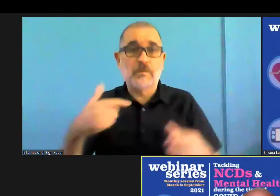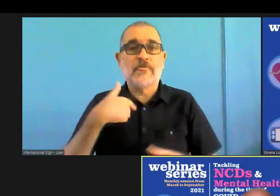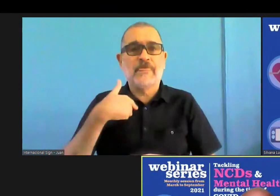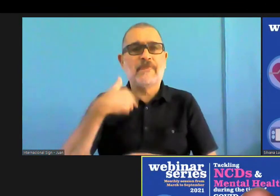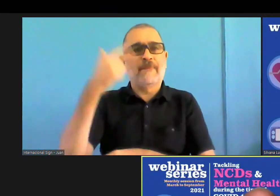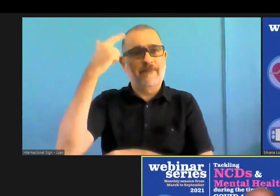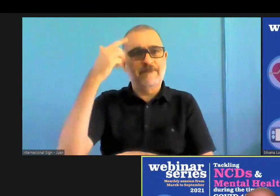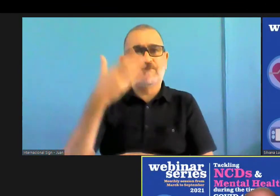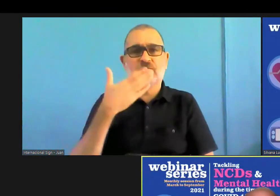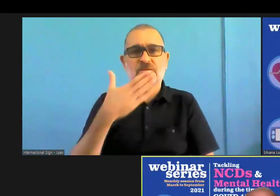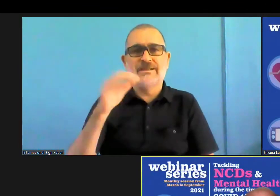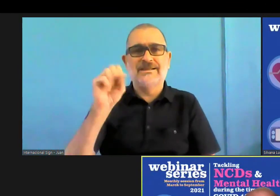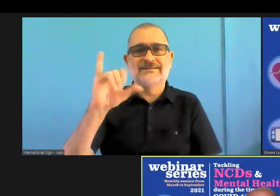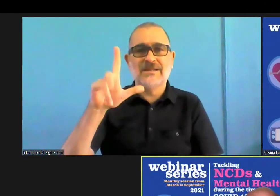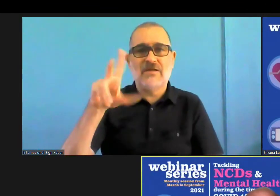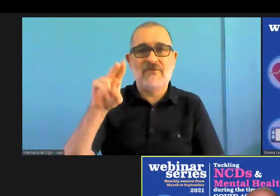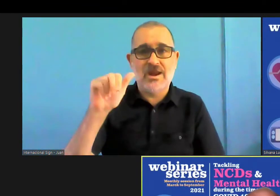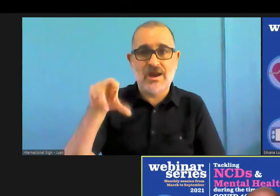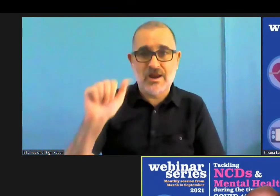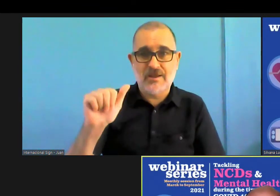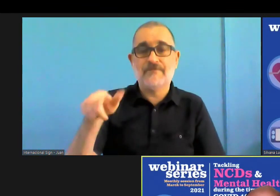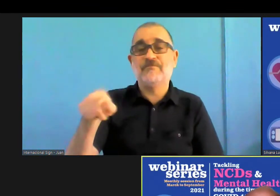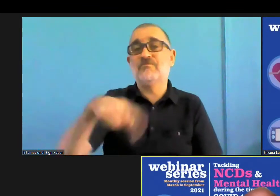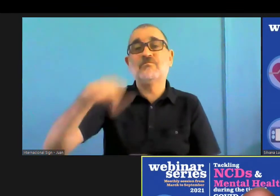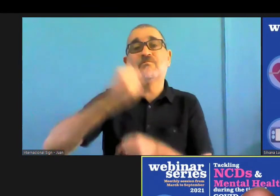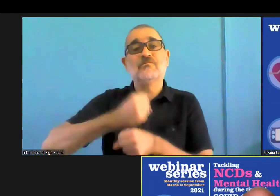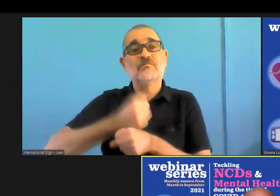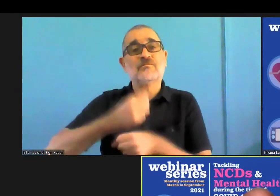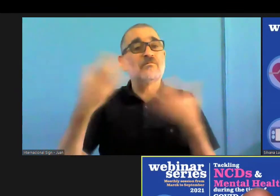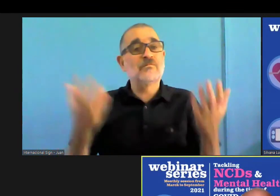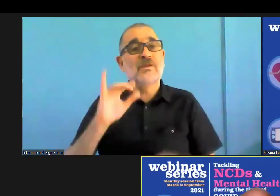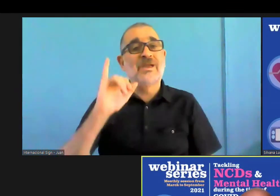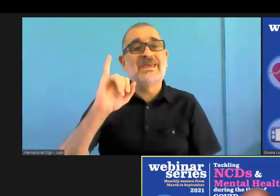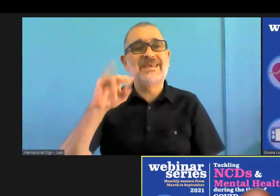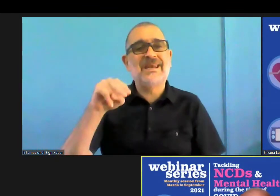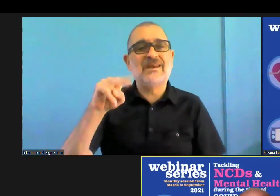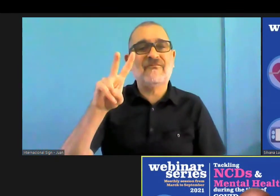6% of funding to the health sector. After that, what happens next?